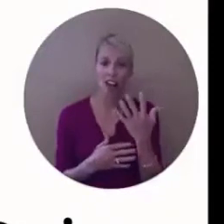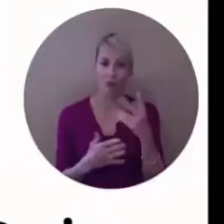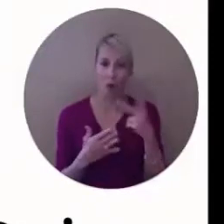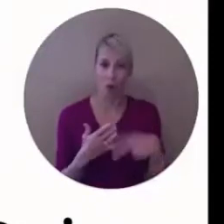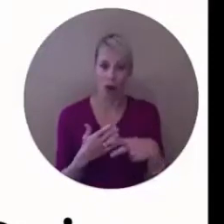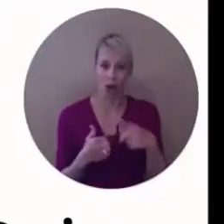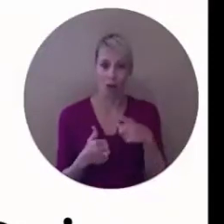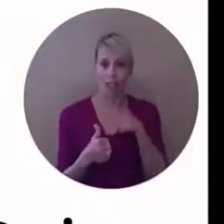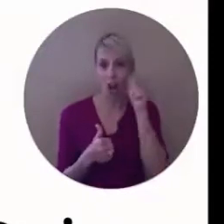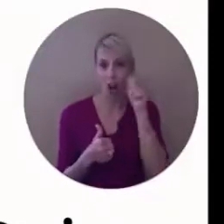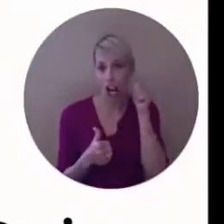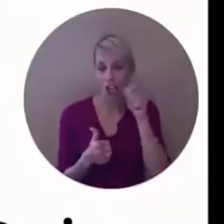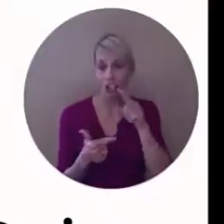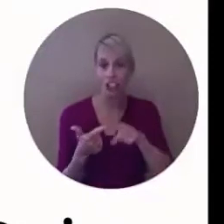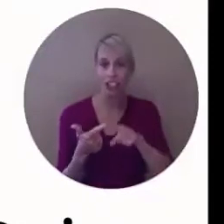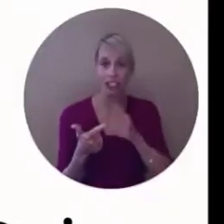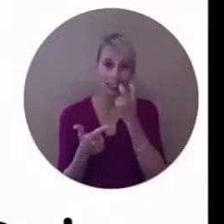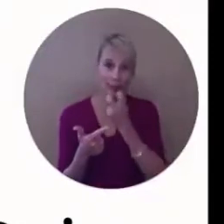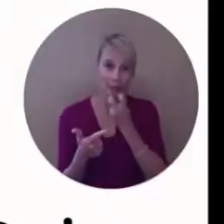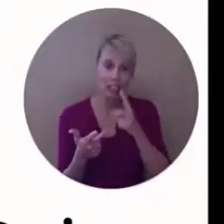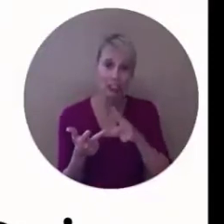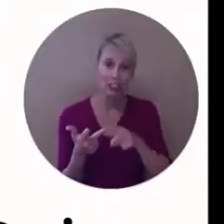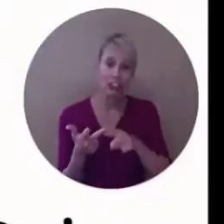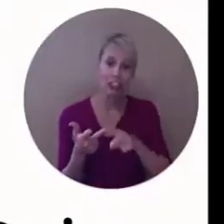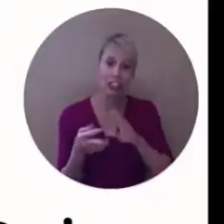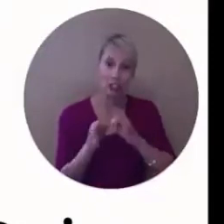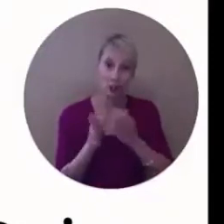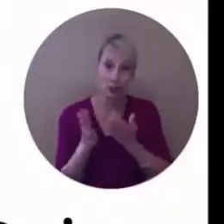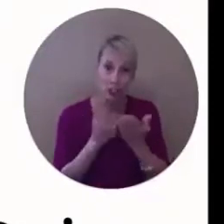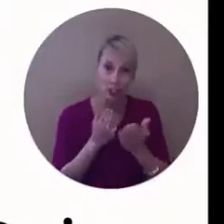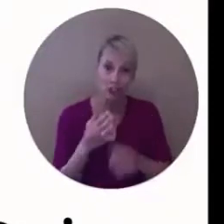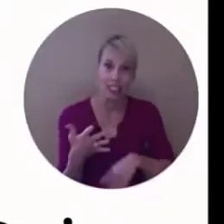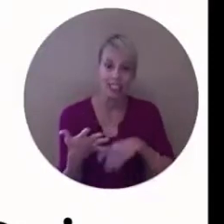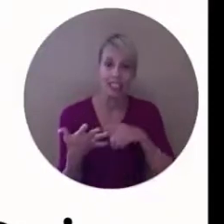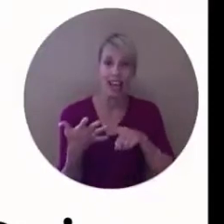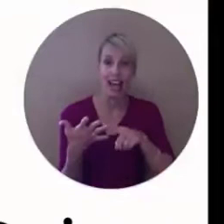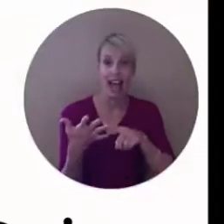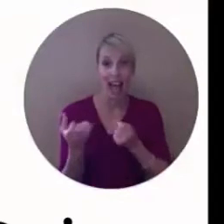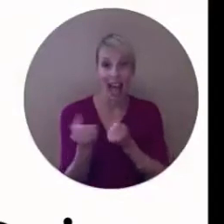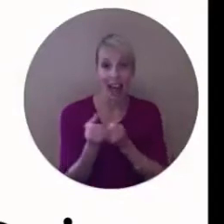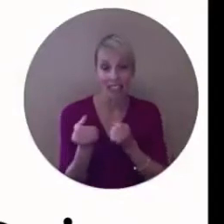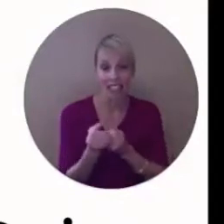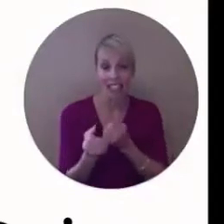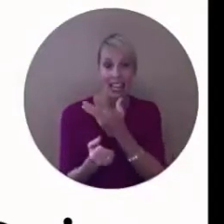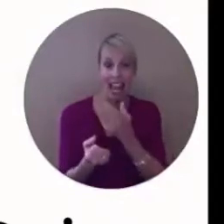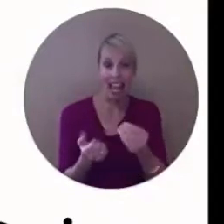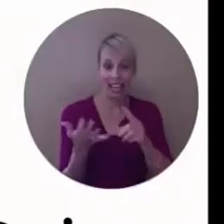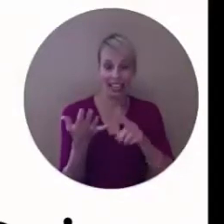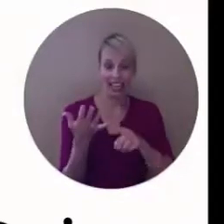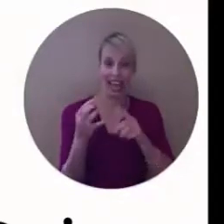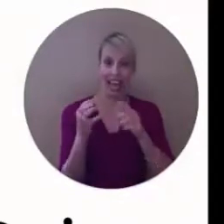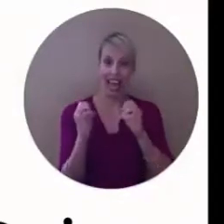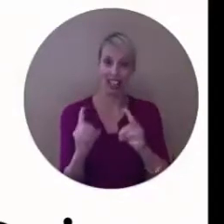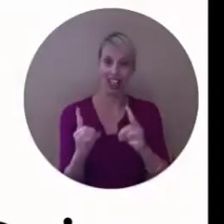We offer five programs, audiology, speech, interpreting services, advocacy,